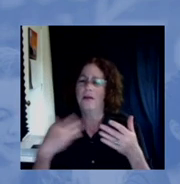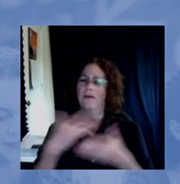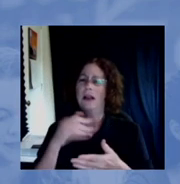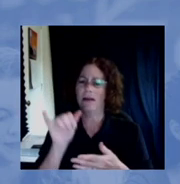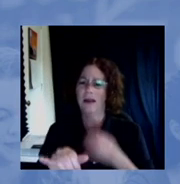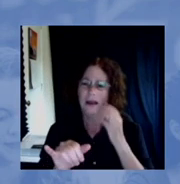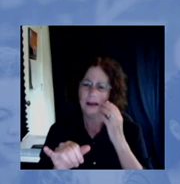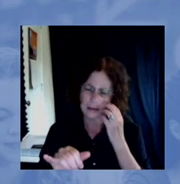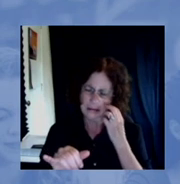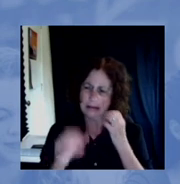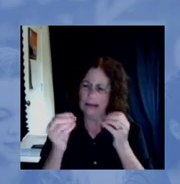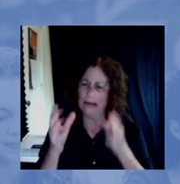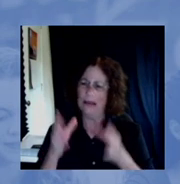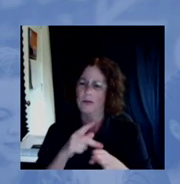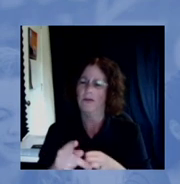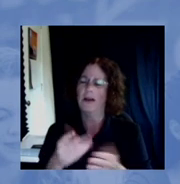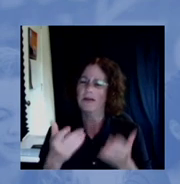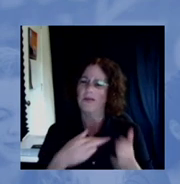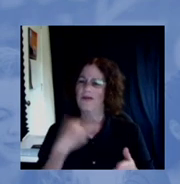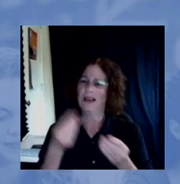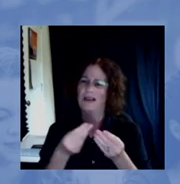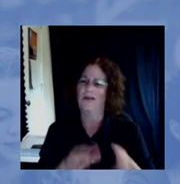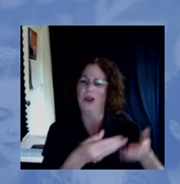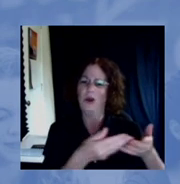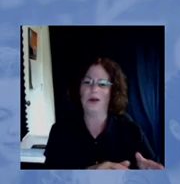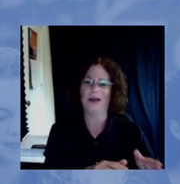TEACHING PROFESSION MIGHT BE AT RISK OF LOSING A LOT OF GREAT TEACHERS OF COLOR AND THAT'S